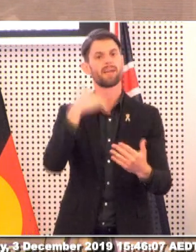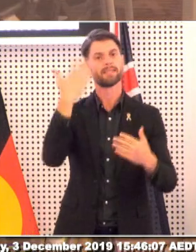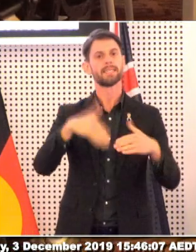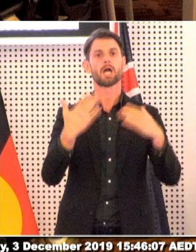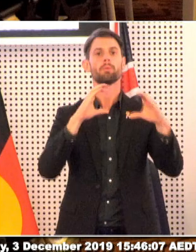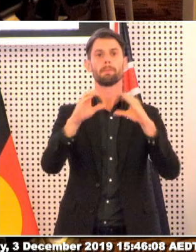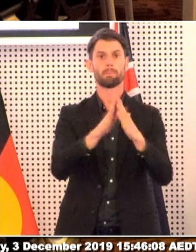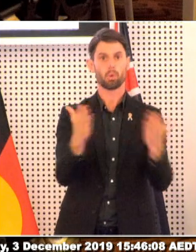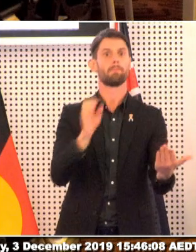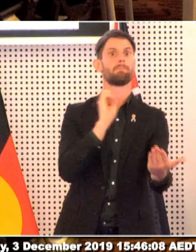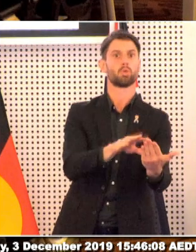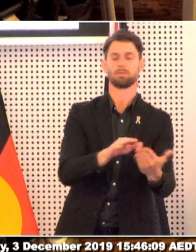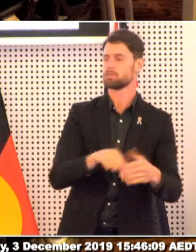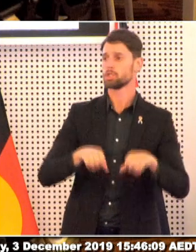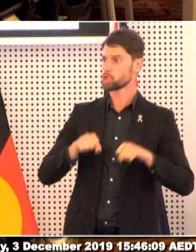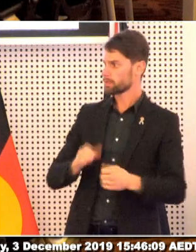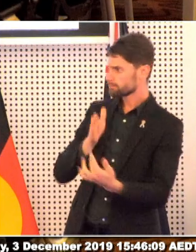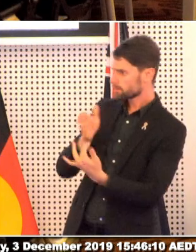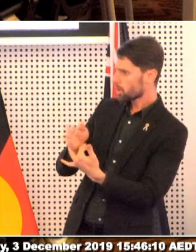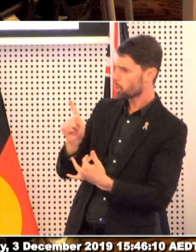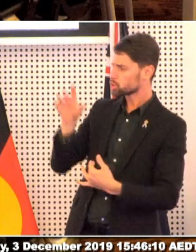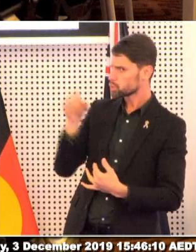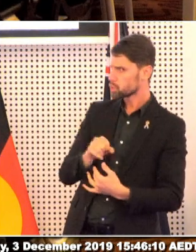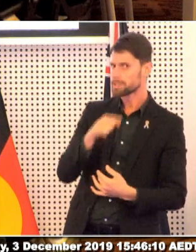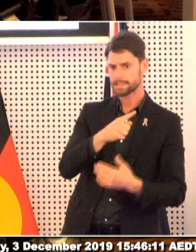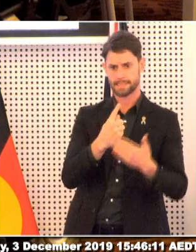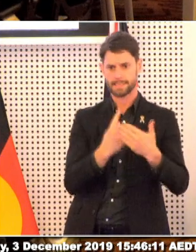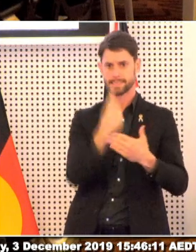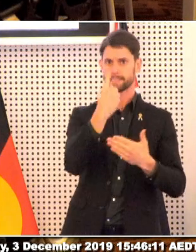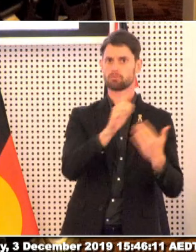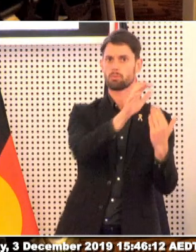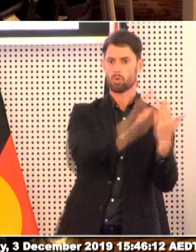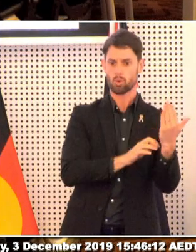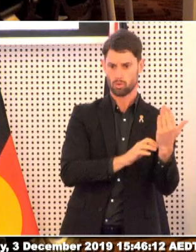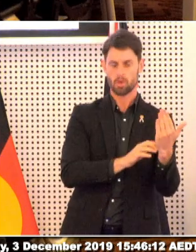What does have to be included in an incident report and to whom does the incident report go?